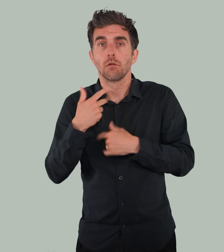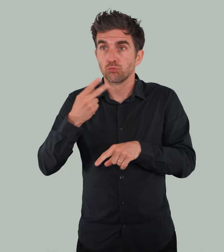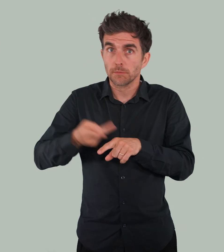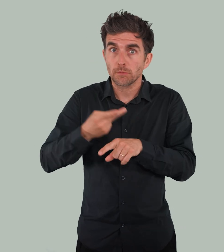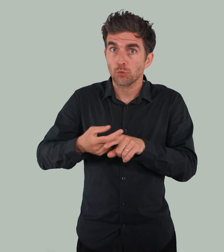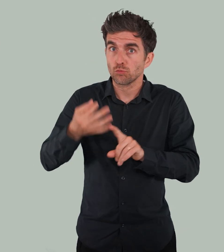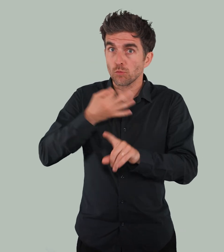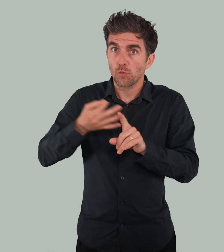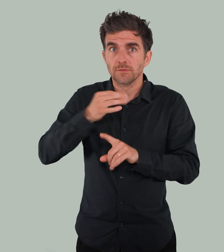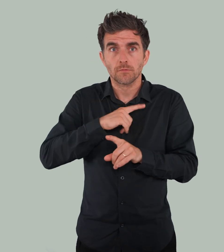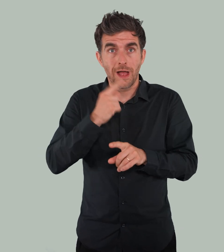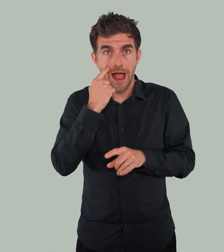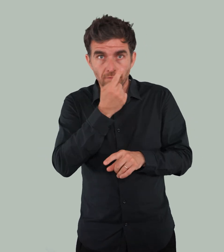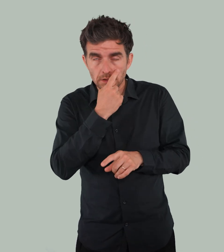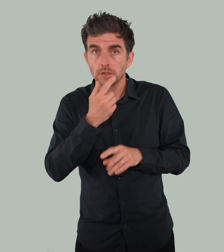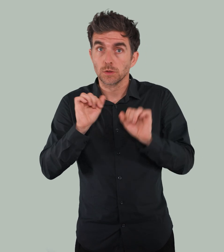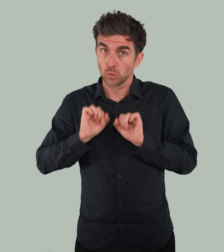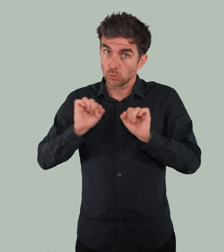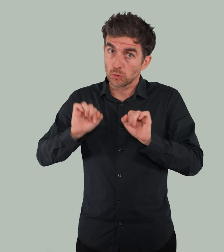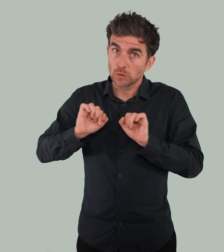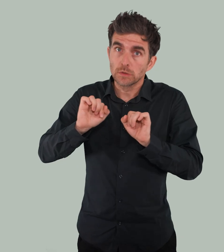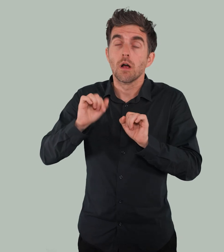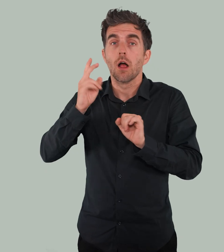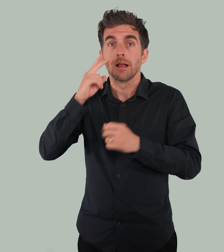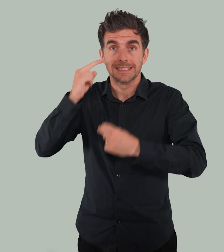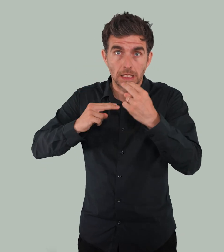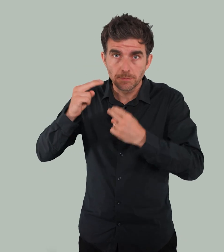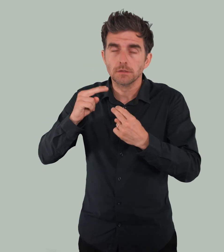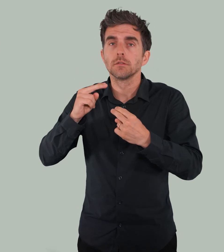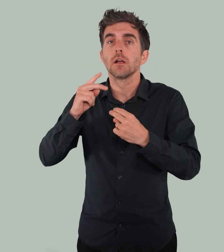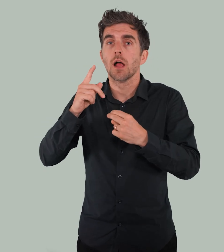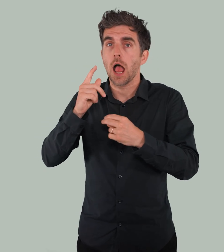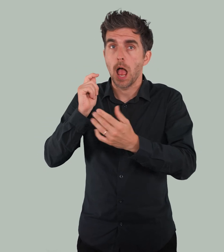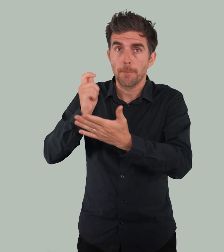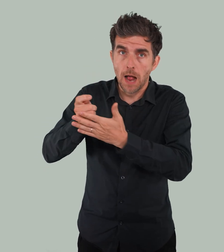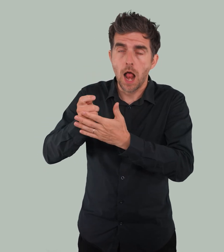Repeated requests for evidence, lengthy waiting periods, reassessments, and appeals